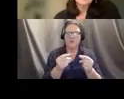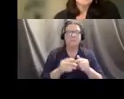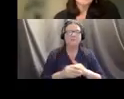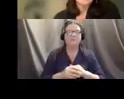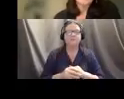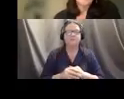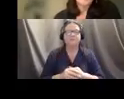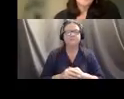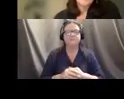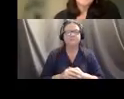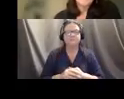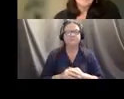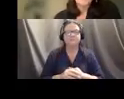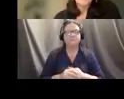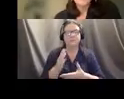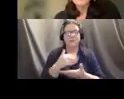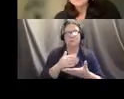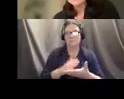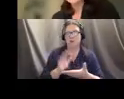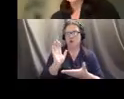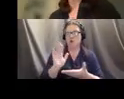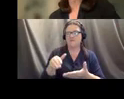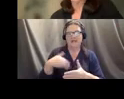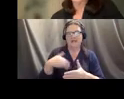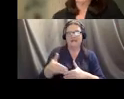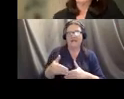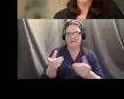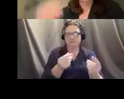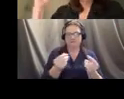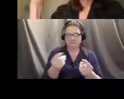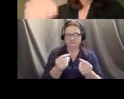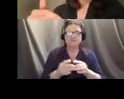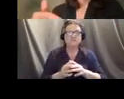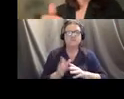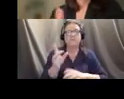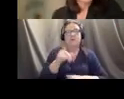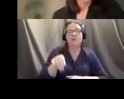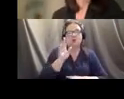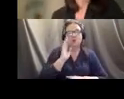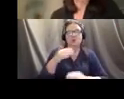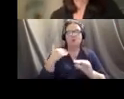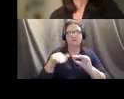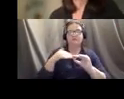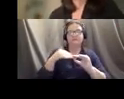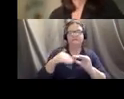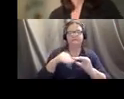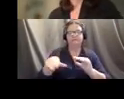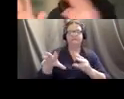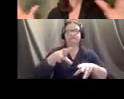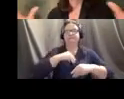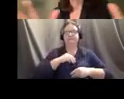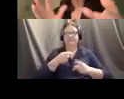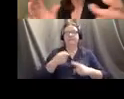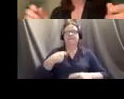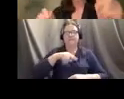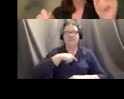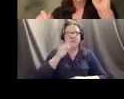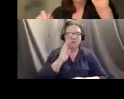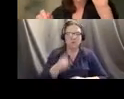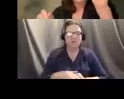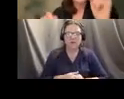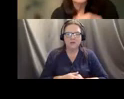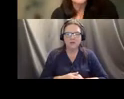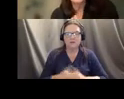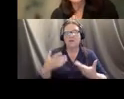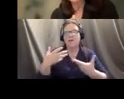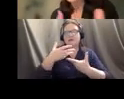And part of that will be you will be getting some things from us sort of a summary of notes